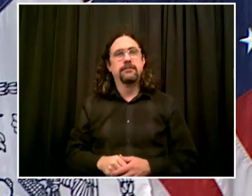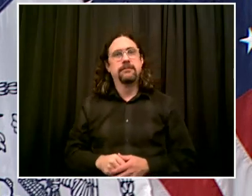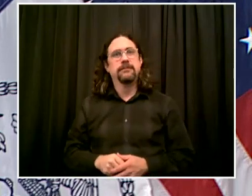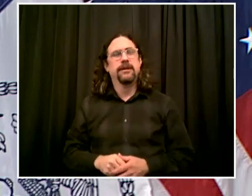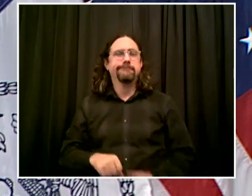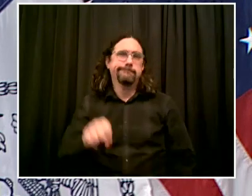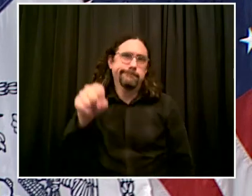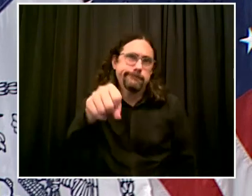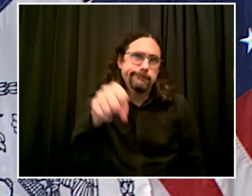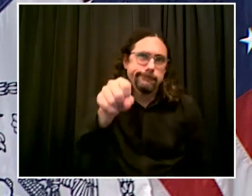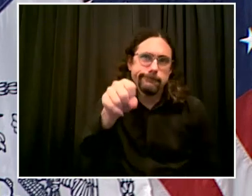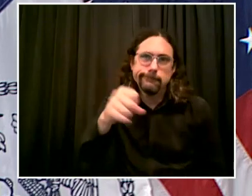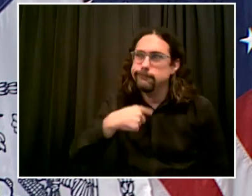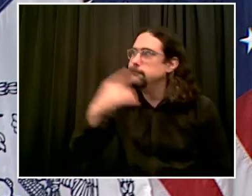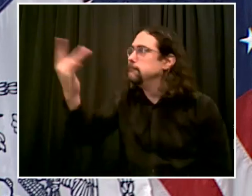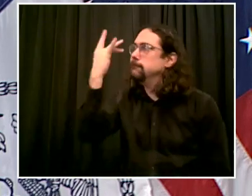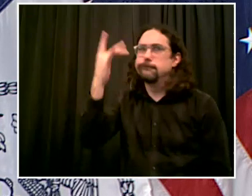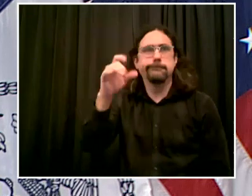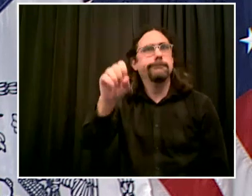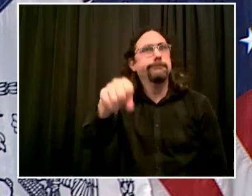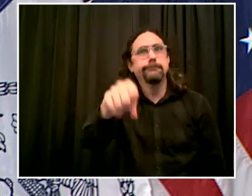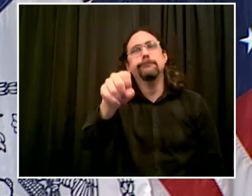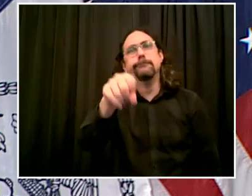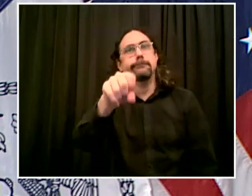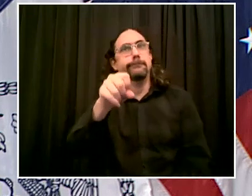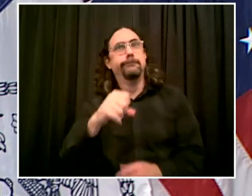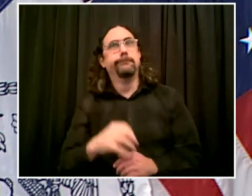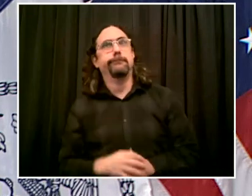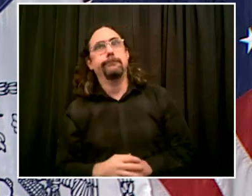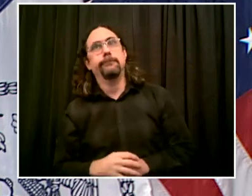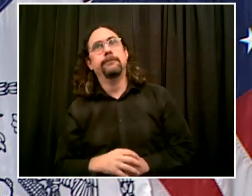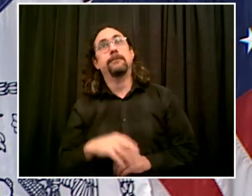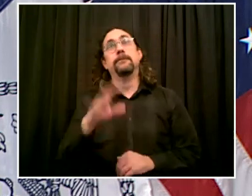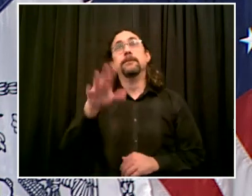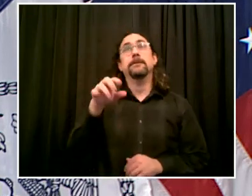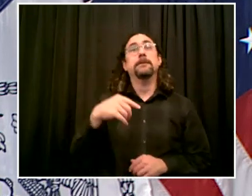OF PEOPLE OF COLOR AND MORE AND MORE NEW